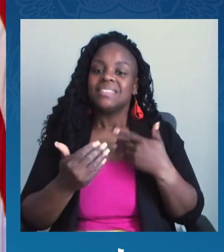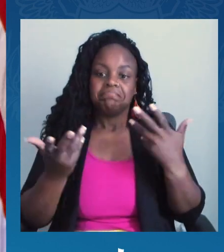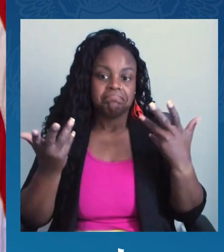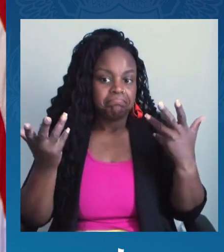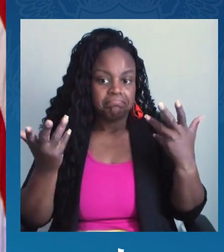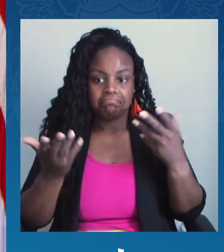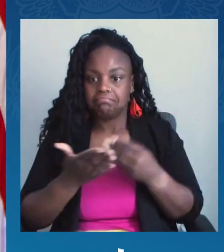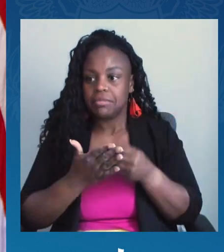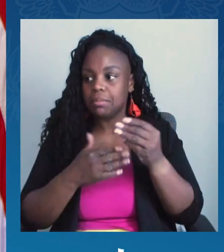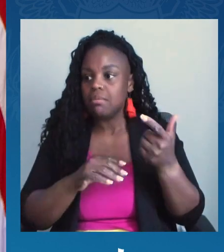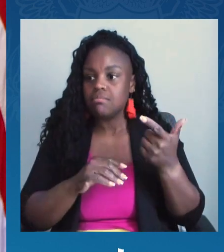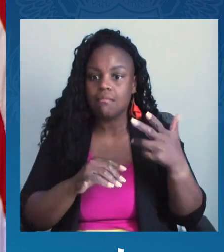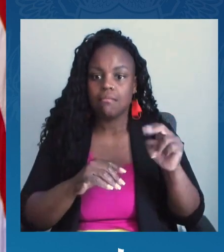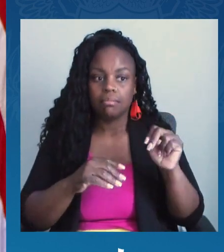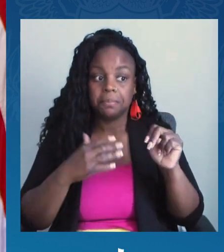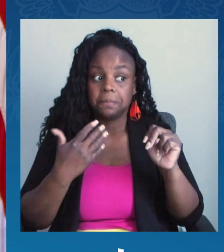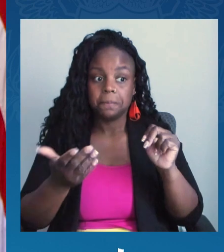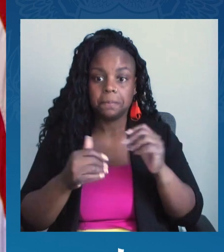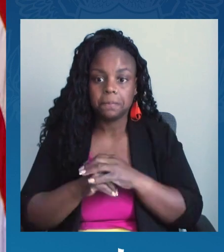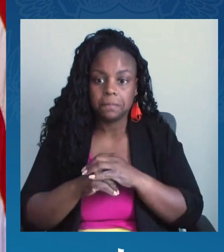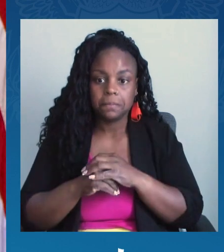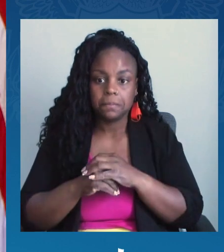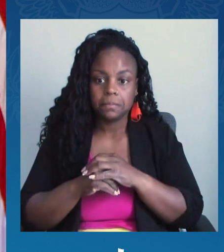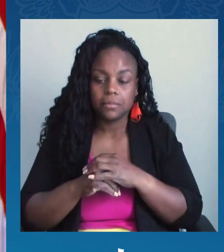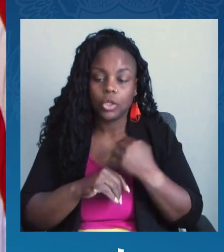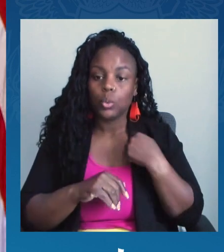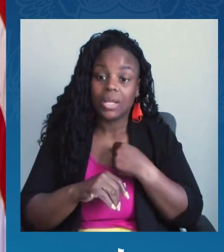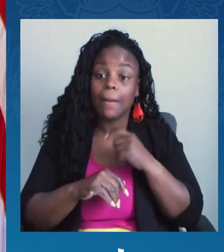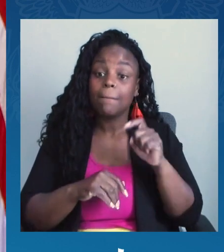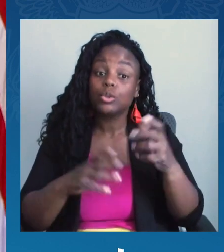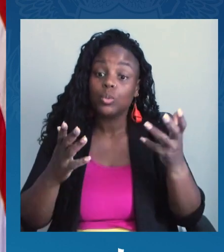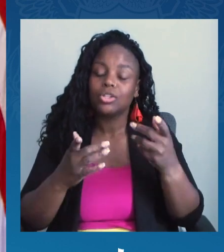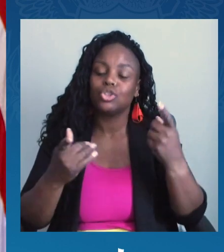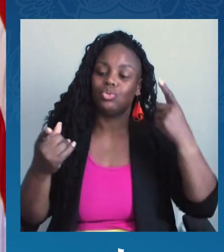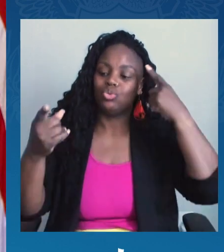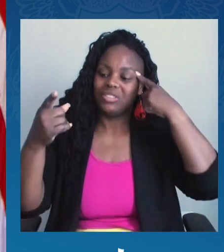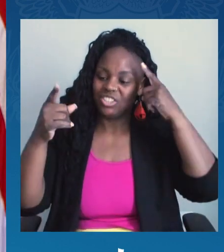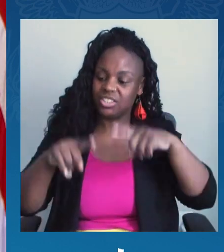And so let's agree that we have to act on that